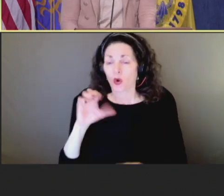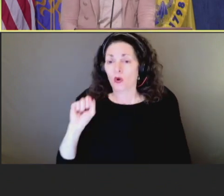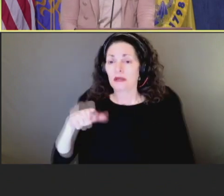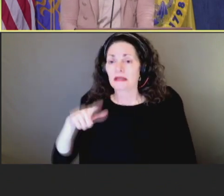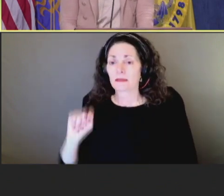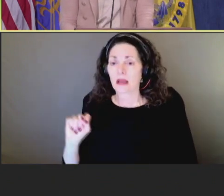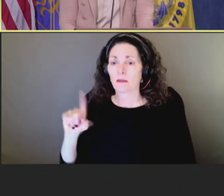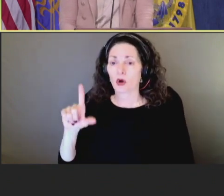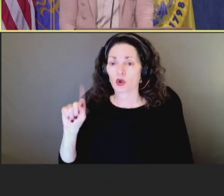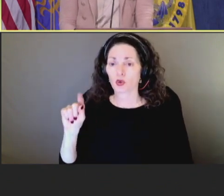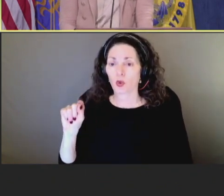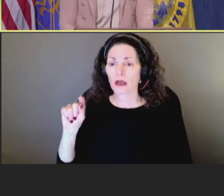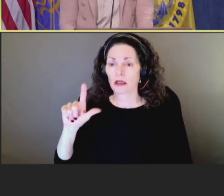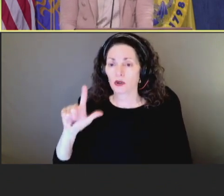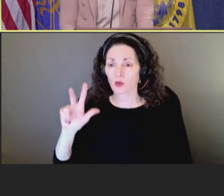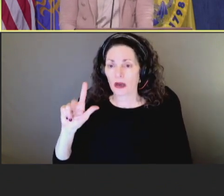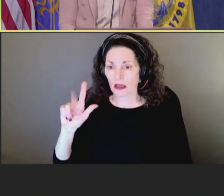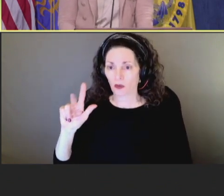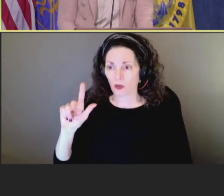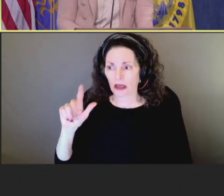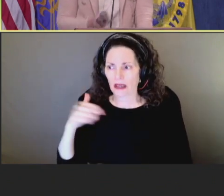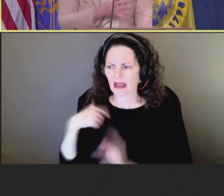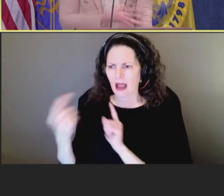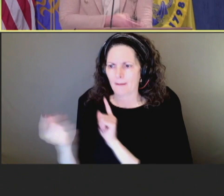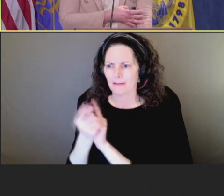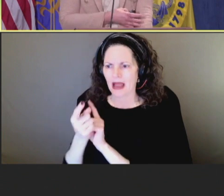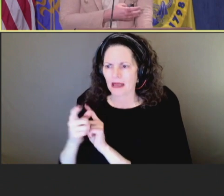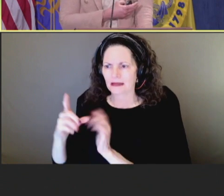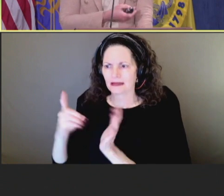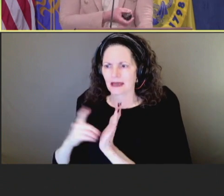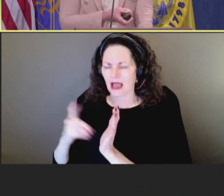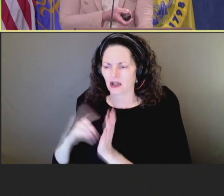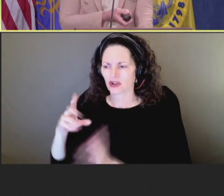and we were also asking that question. You heard her describe a tipping point